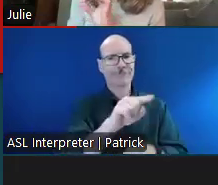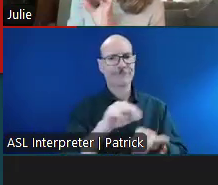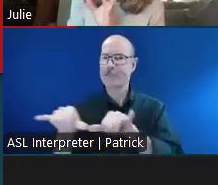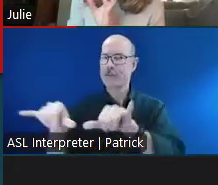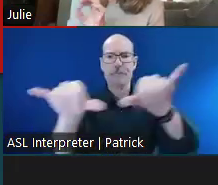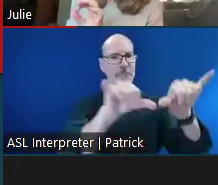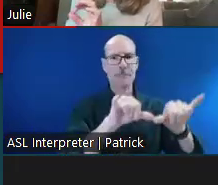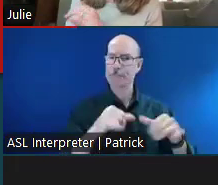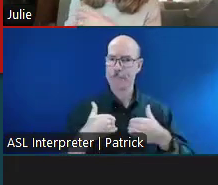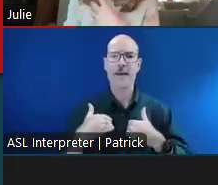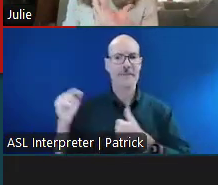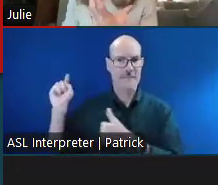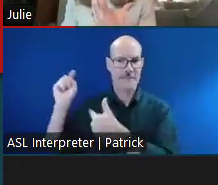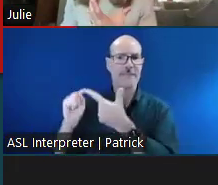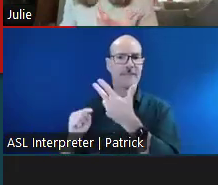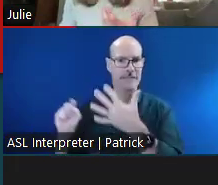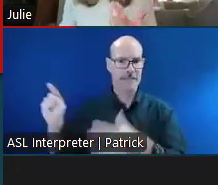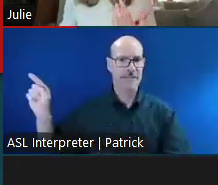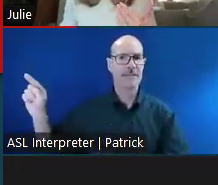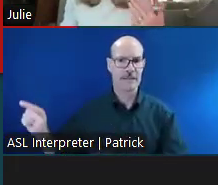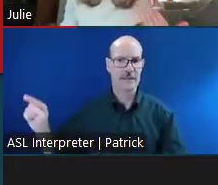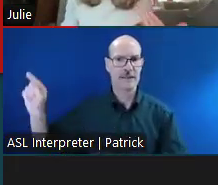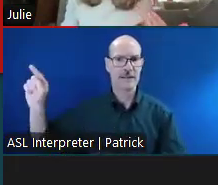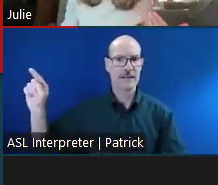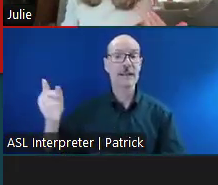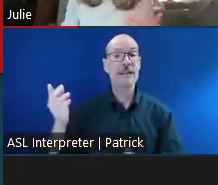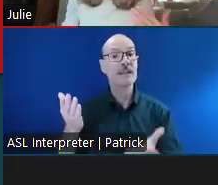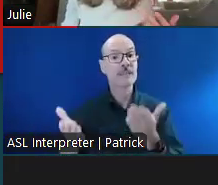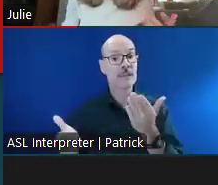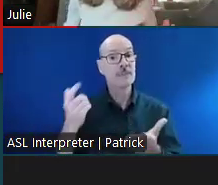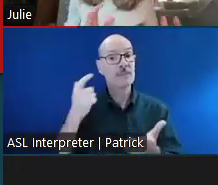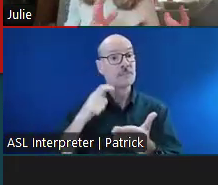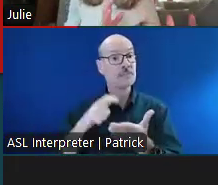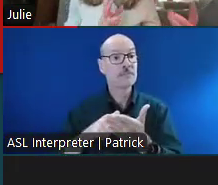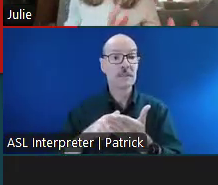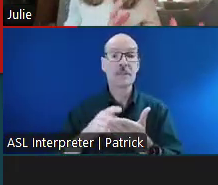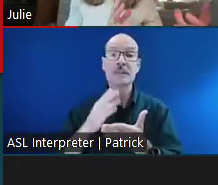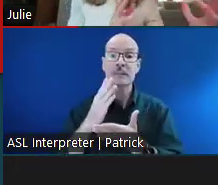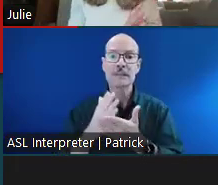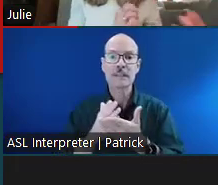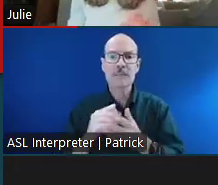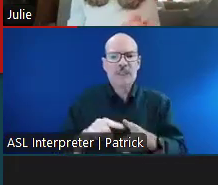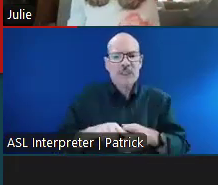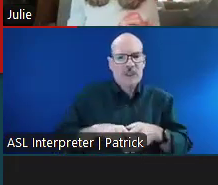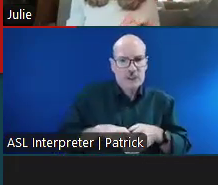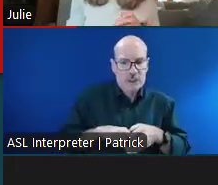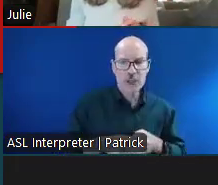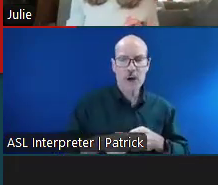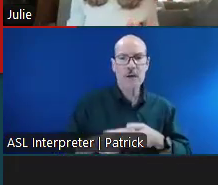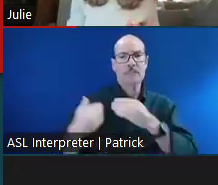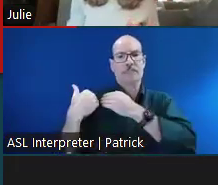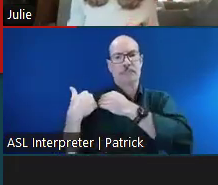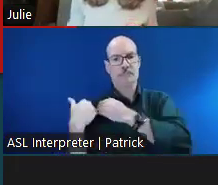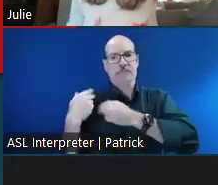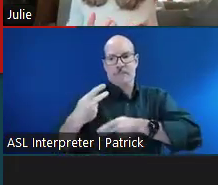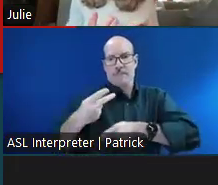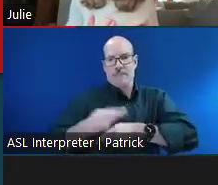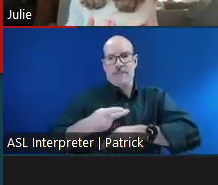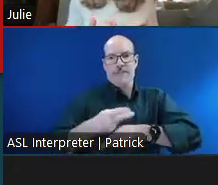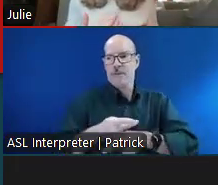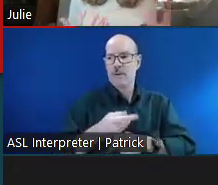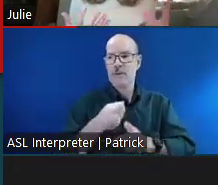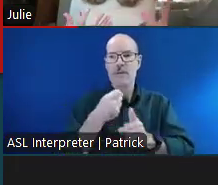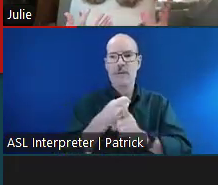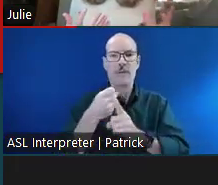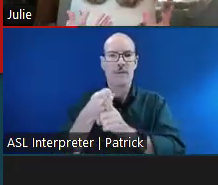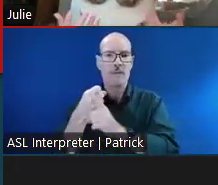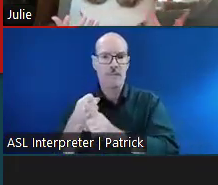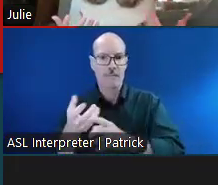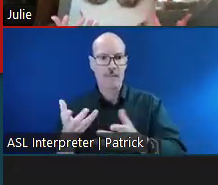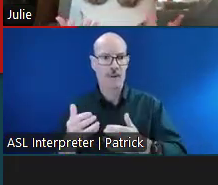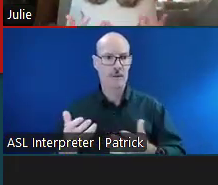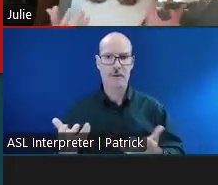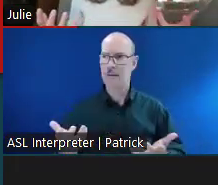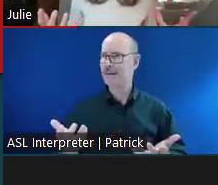And some of these stressors you may recognize are typical of people in the much more early phases of being a caregiver, such as I don't have a plan in place.